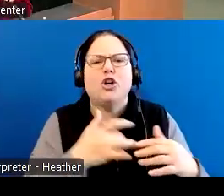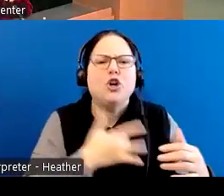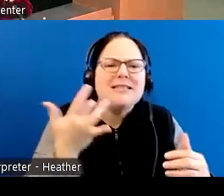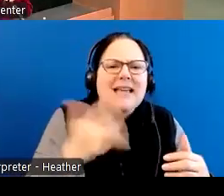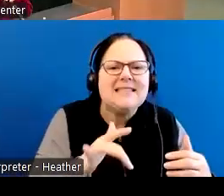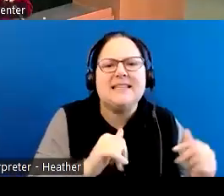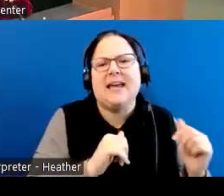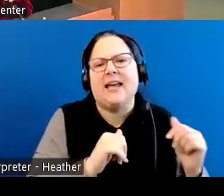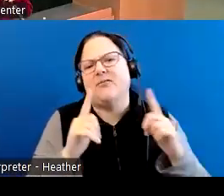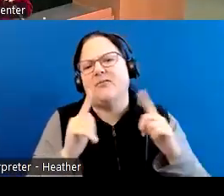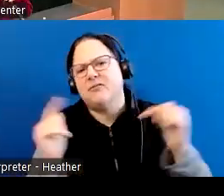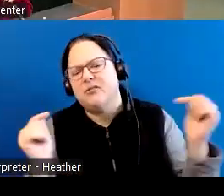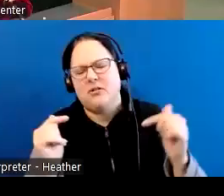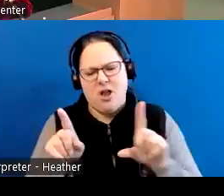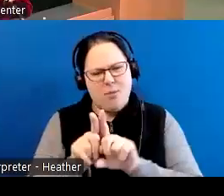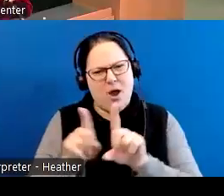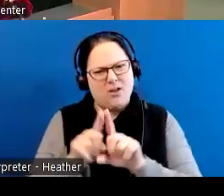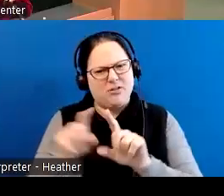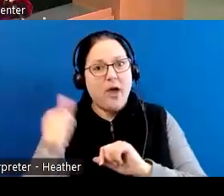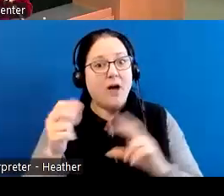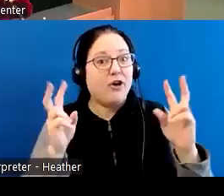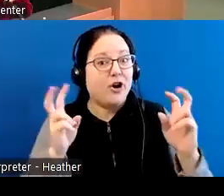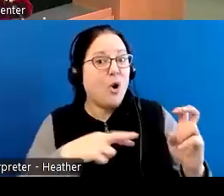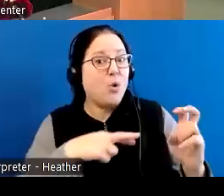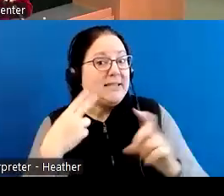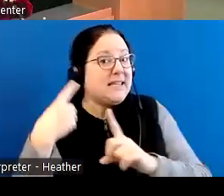also realized well there's other risky strengths and so just out of family sessions other things